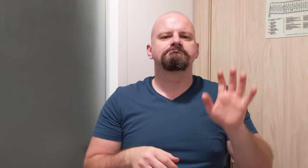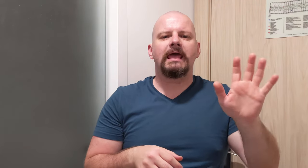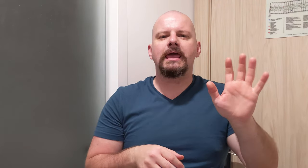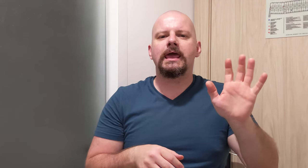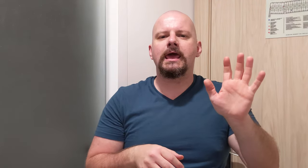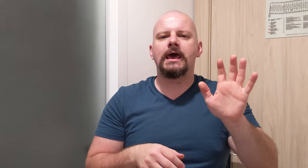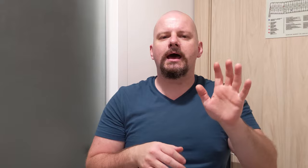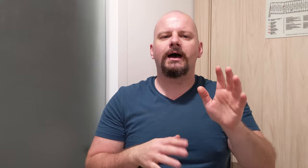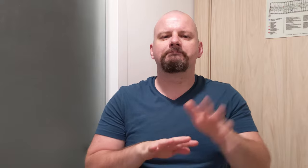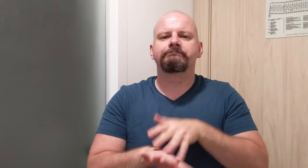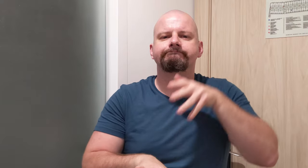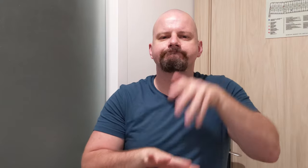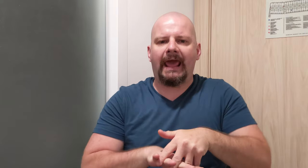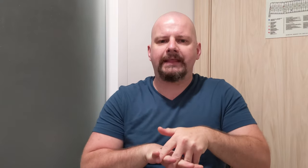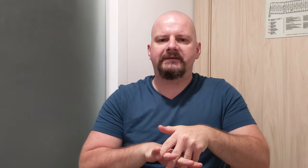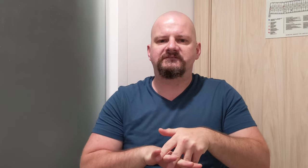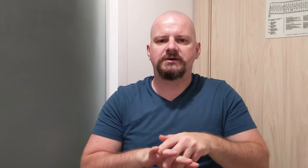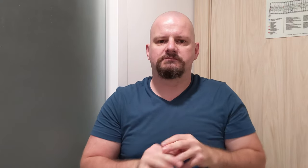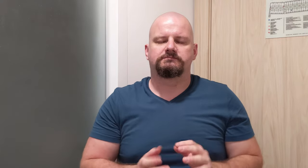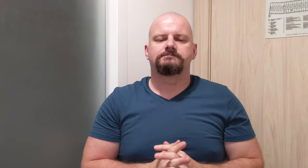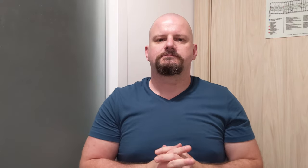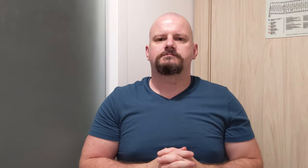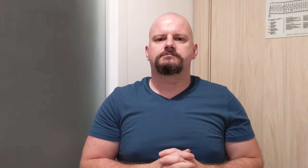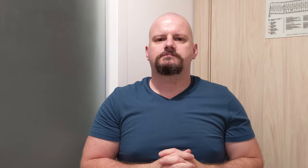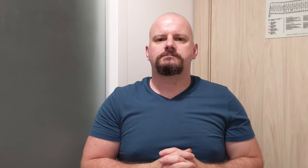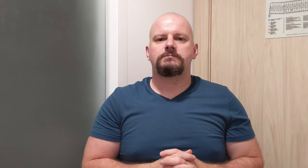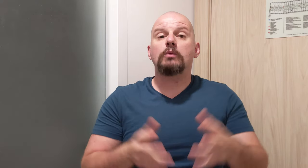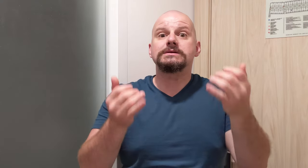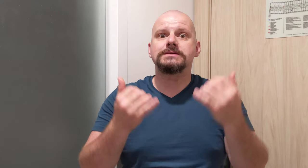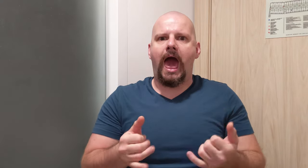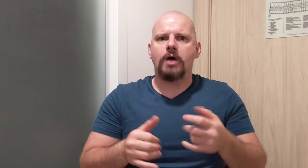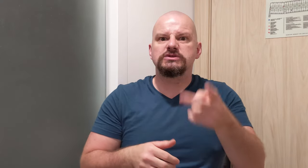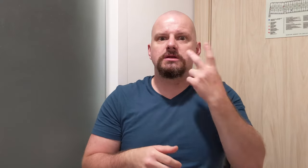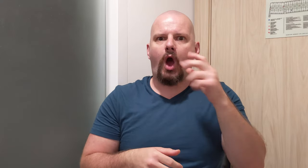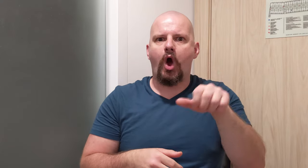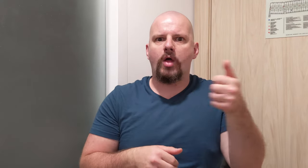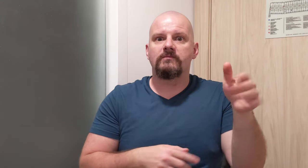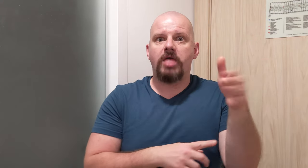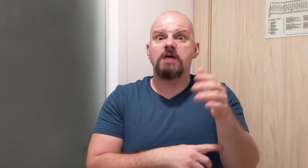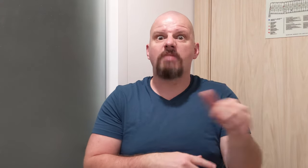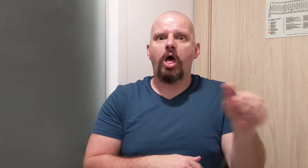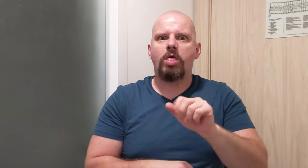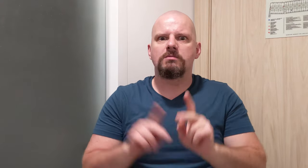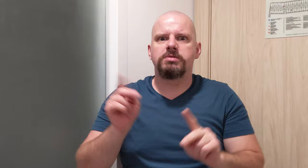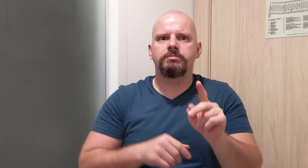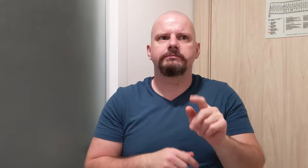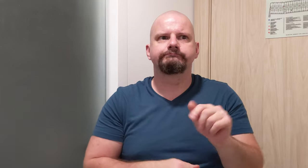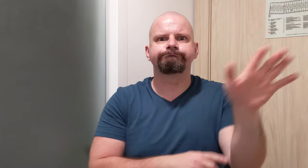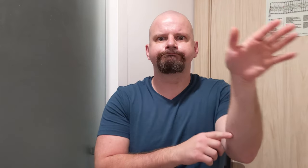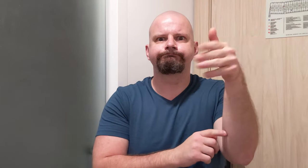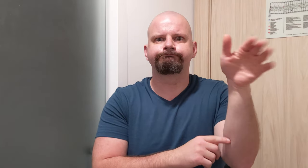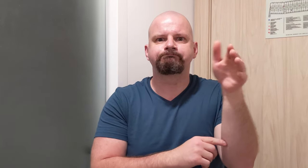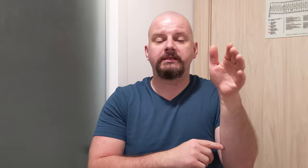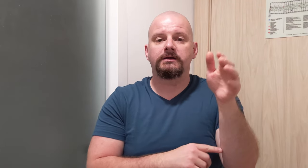That's their indigenousness. Now, you see the other flag that other people are waving.